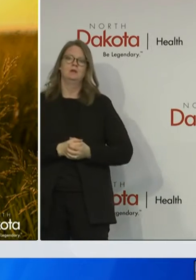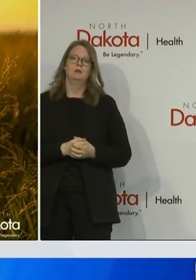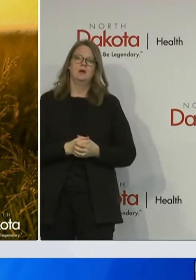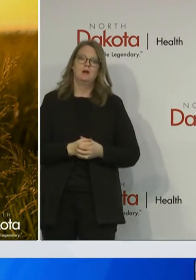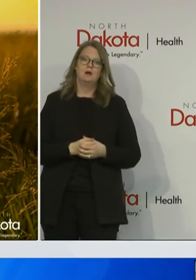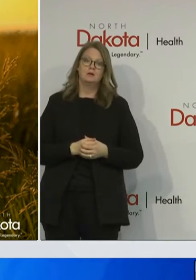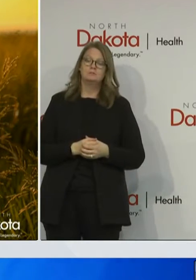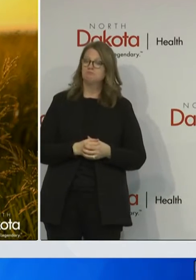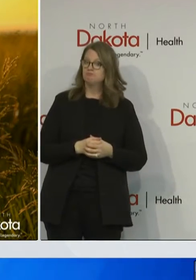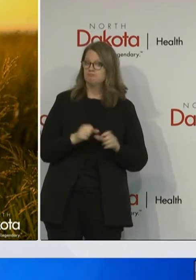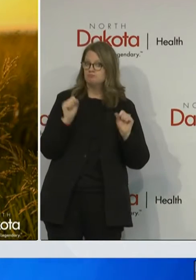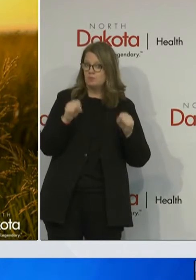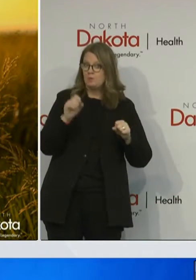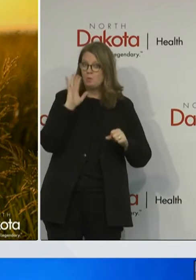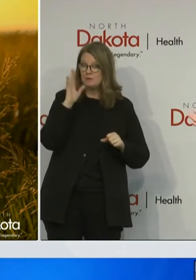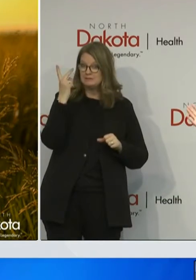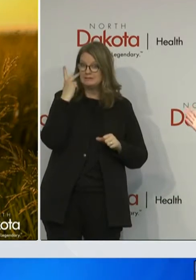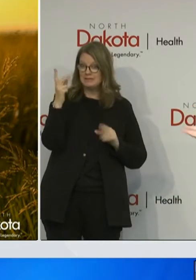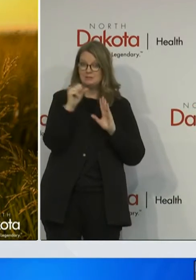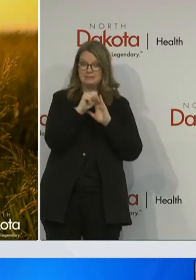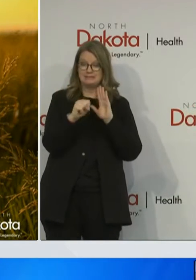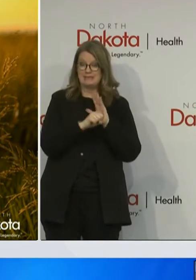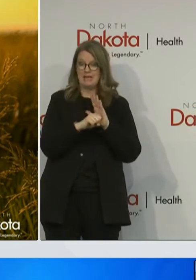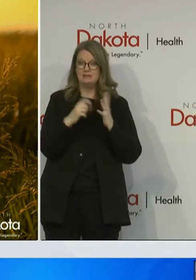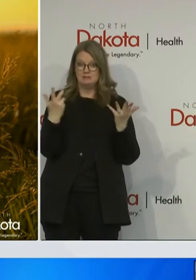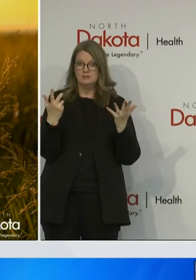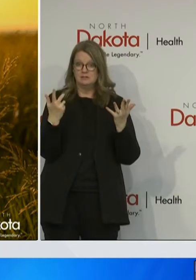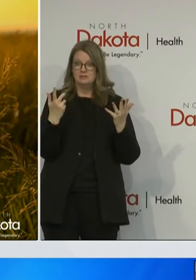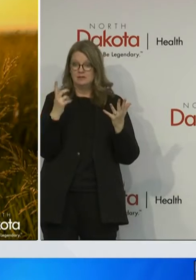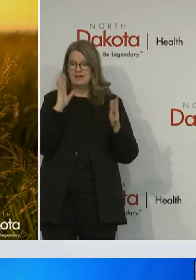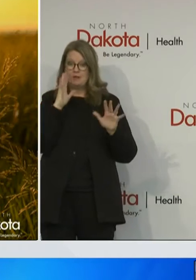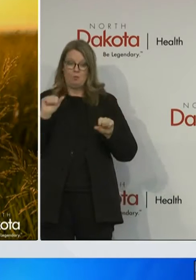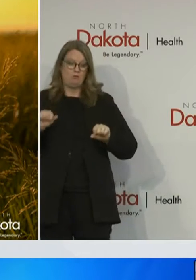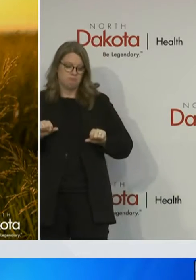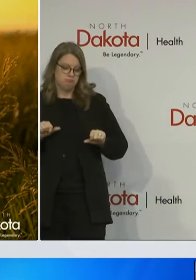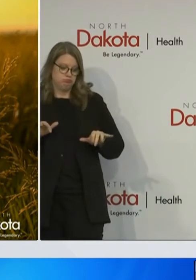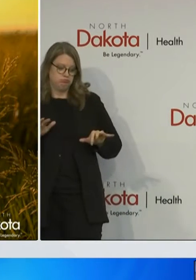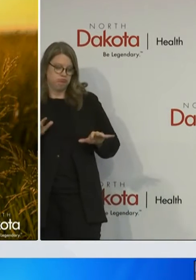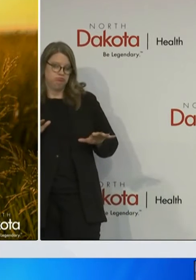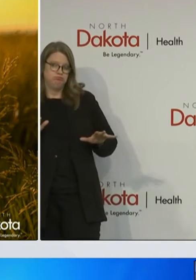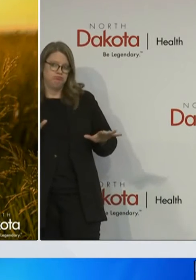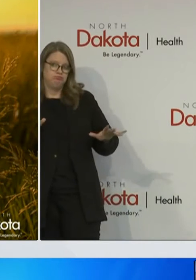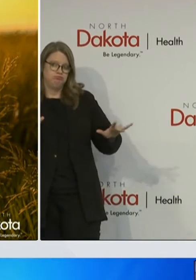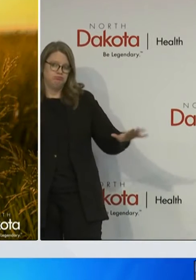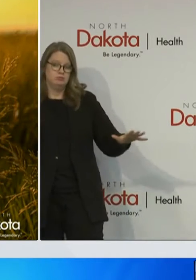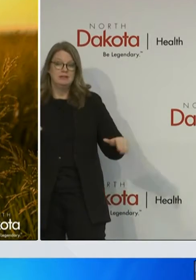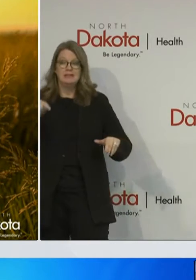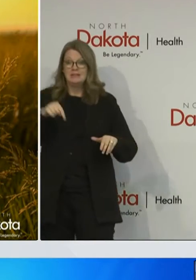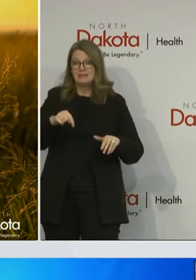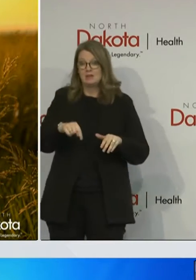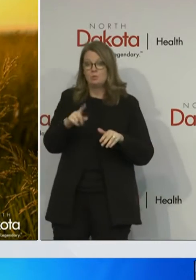A PARTICULAR ATTENTION FOR THE SECOND DARKNESS DURING THE PANDEMIC. BEGIN DOING THINGS THAT WE HAVE THE VARIANCE IN NORTH DAKOTA. IT'S ENTIRELY POSSIBLE.